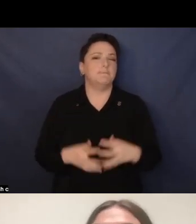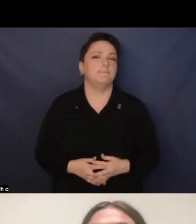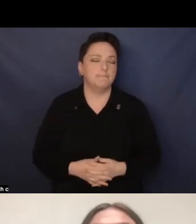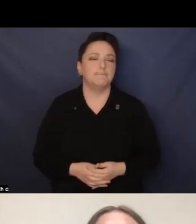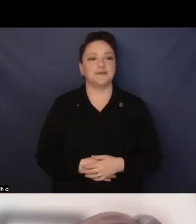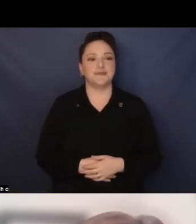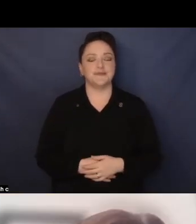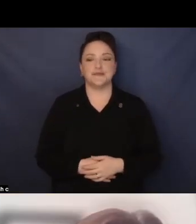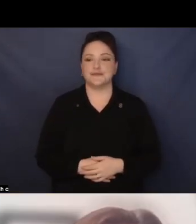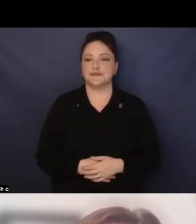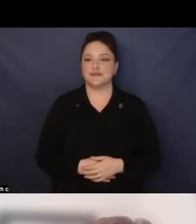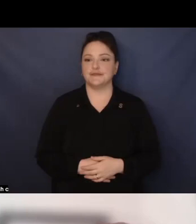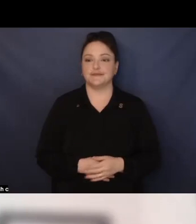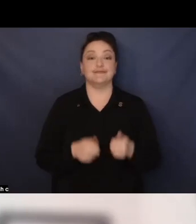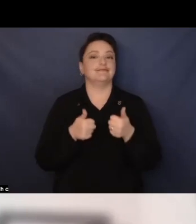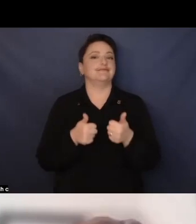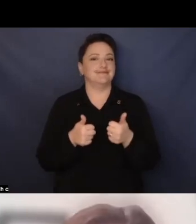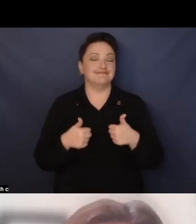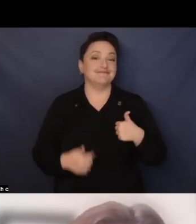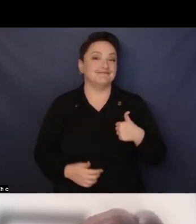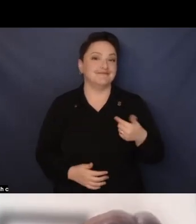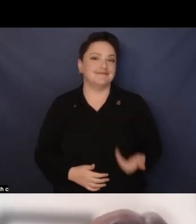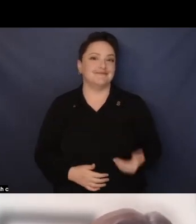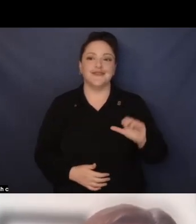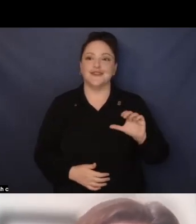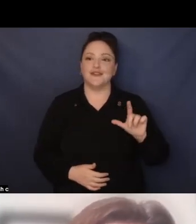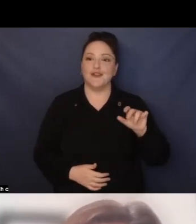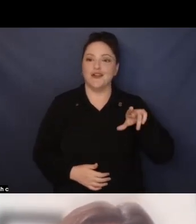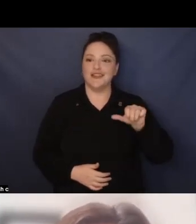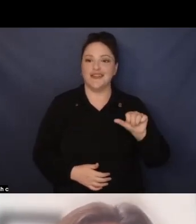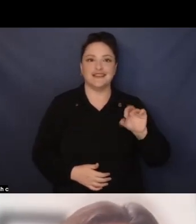Okay. So, yeah, this is Claudia Center. I don't know if my video is visible. Which